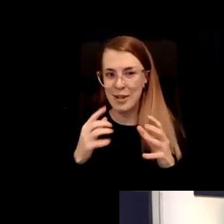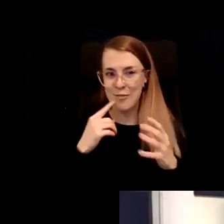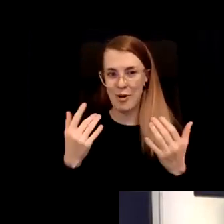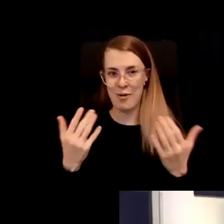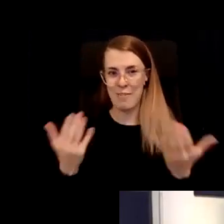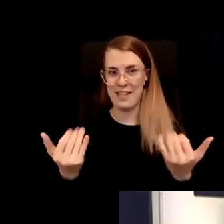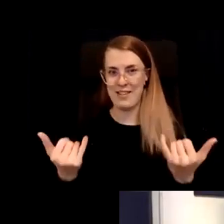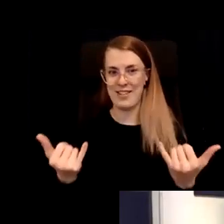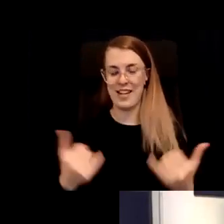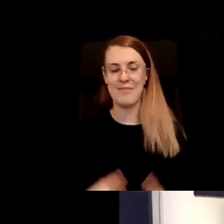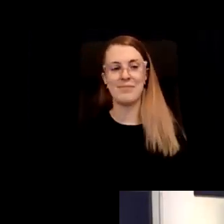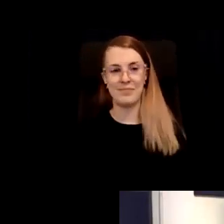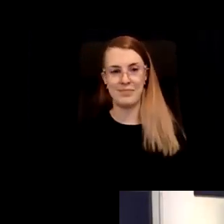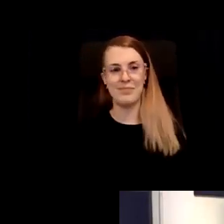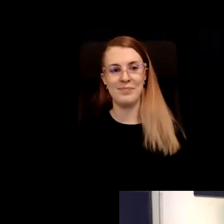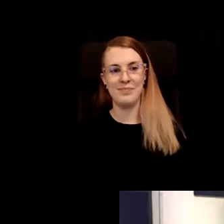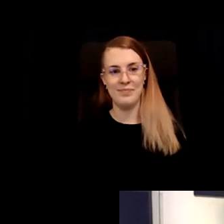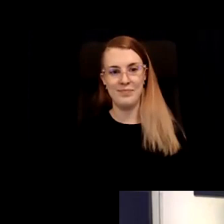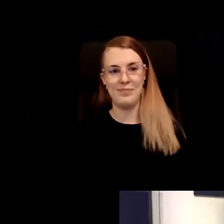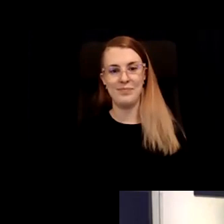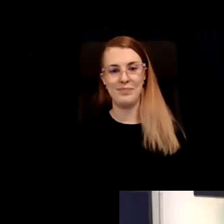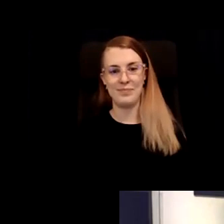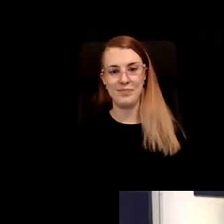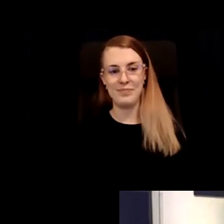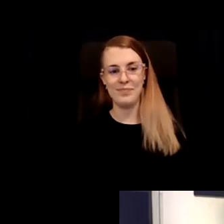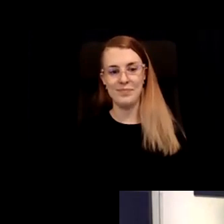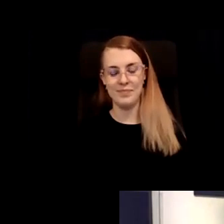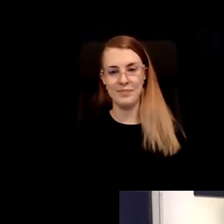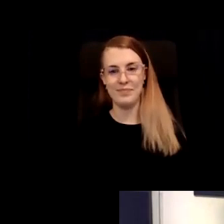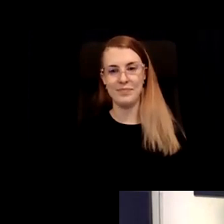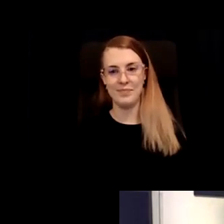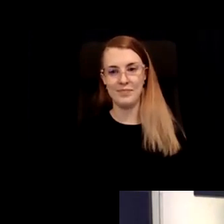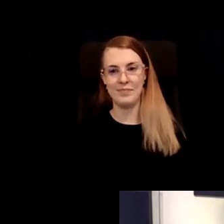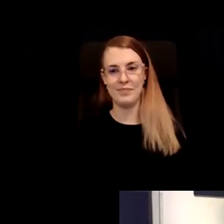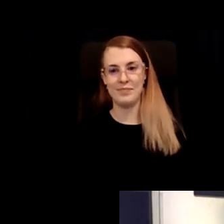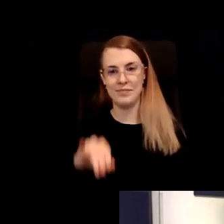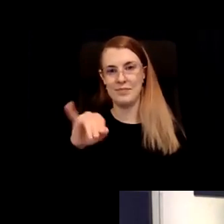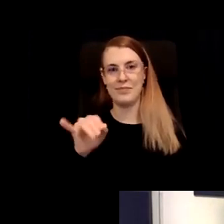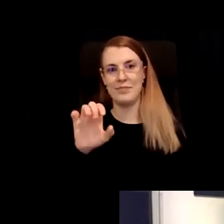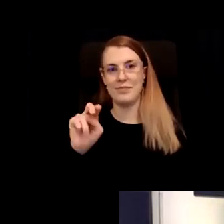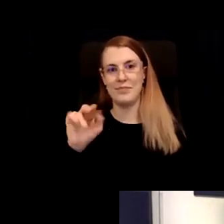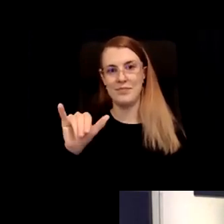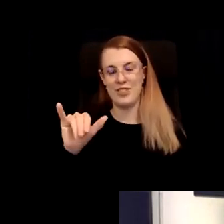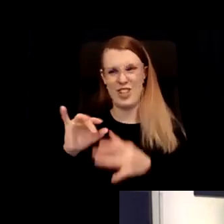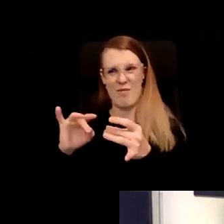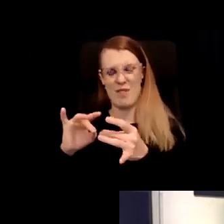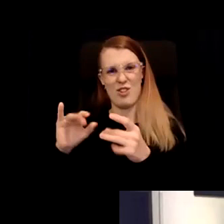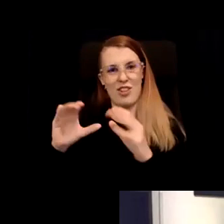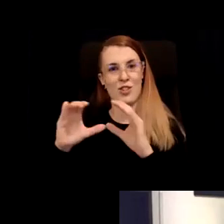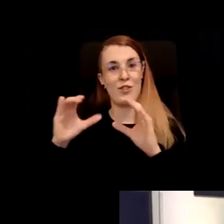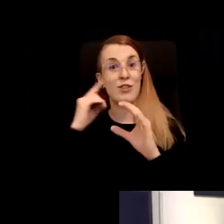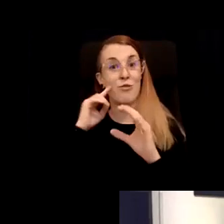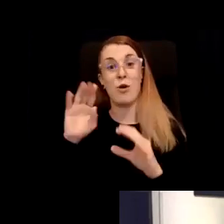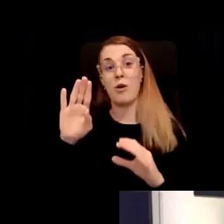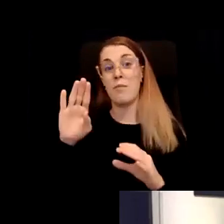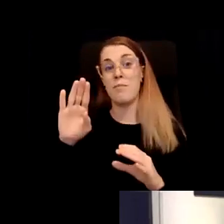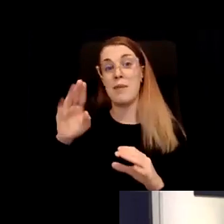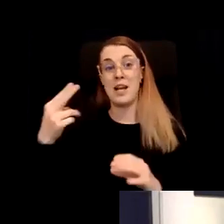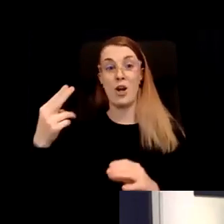So yeah, so as Jenny mentioned the certification for Betty Hardwick is fairly new.